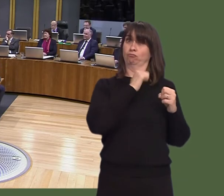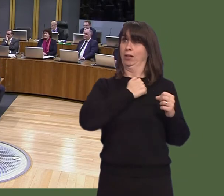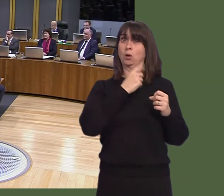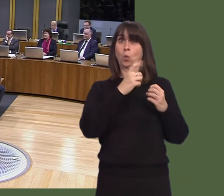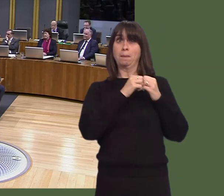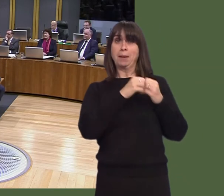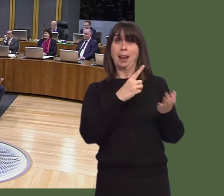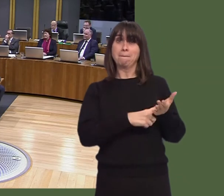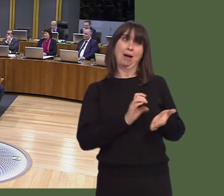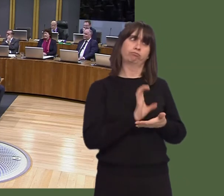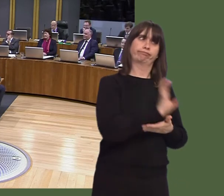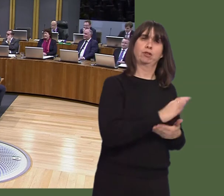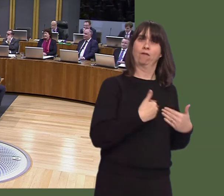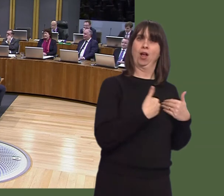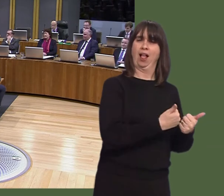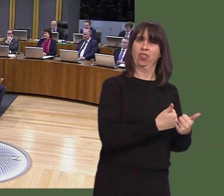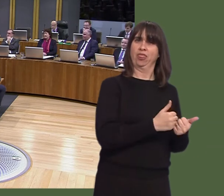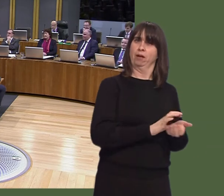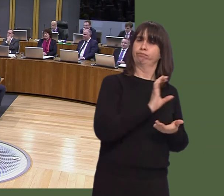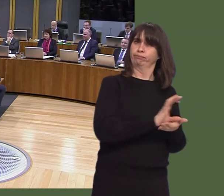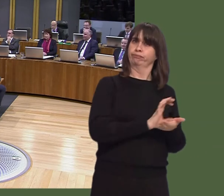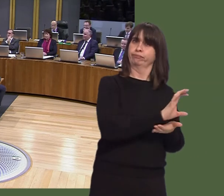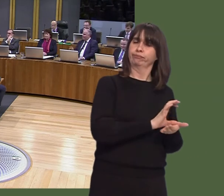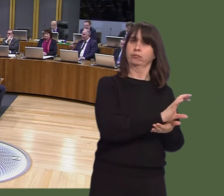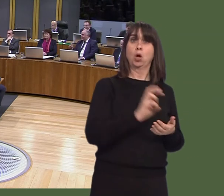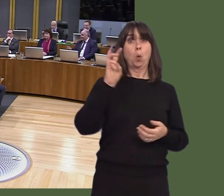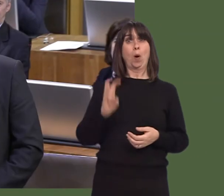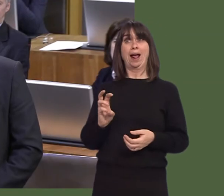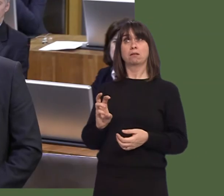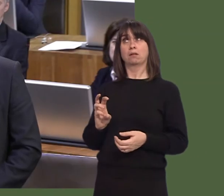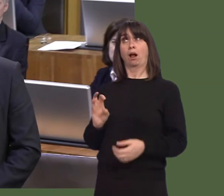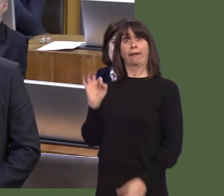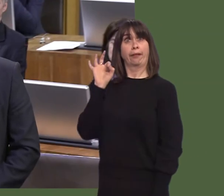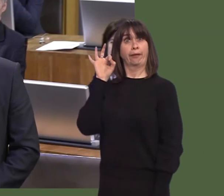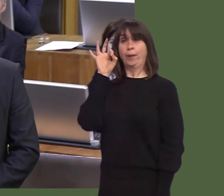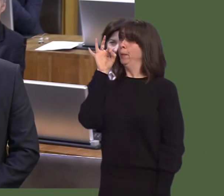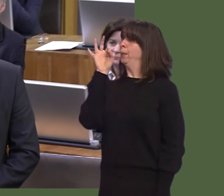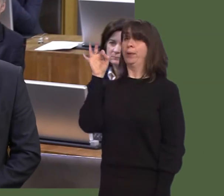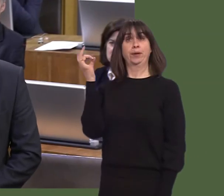With permission, I'd also like to welcome Jack Sargeant to the Assembly, and to congratulate